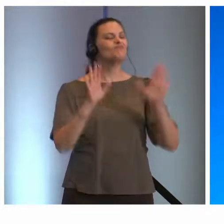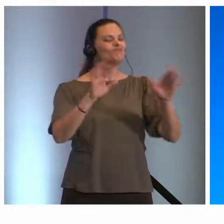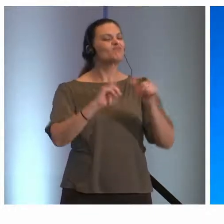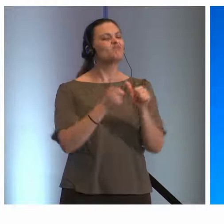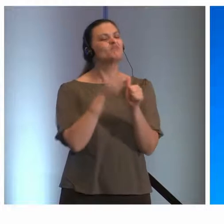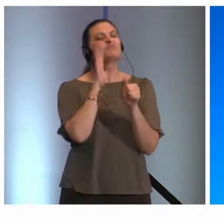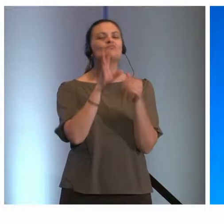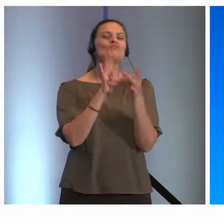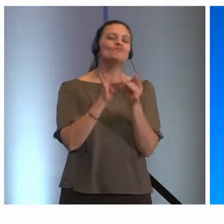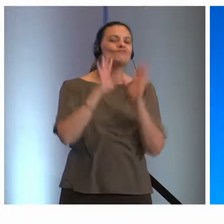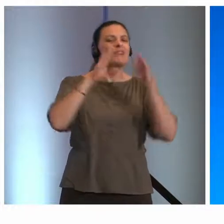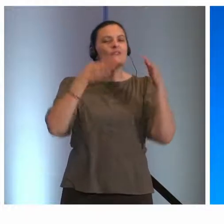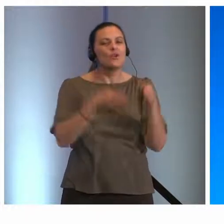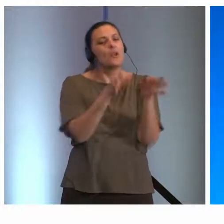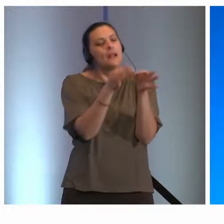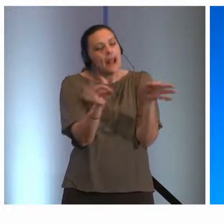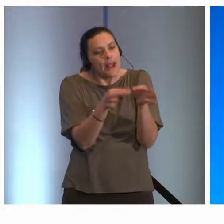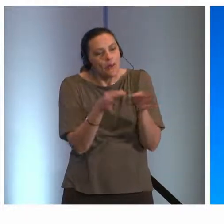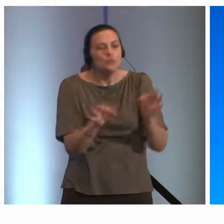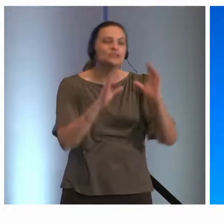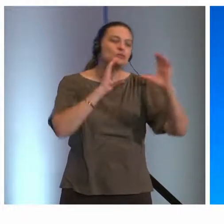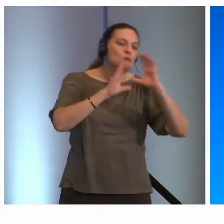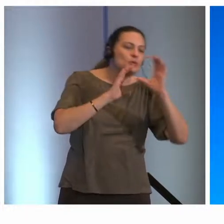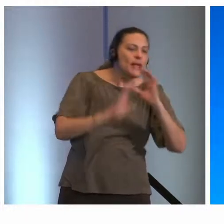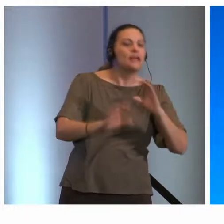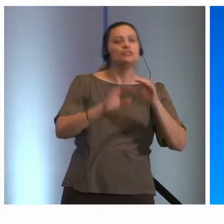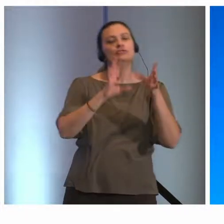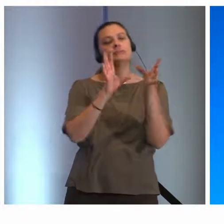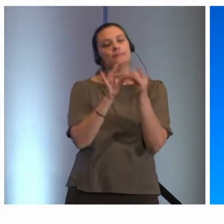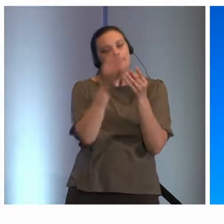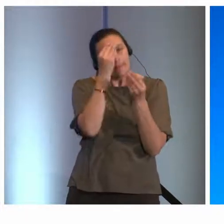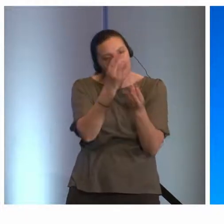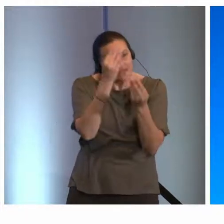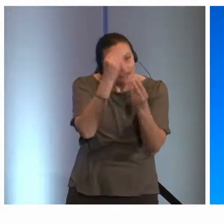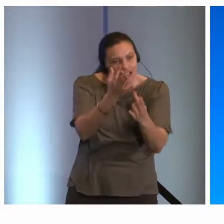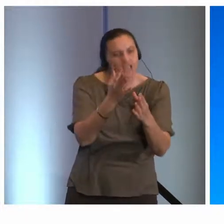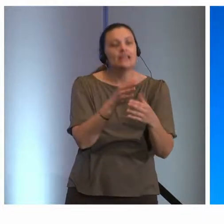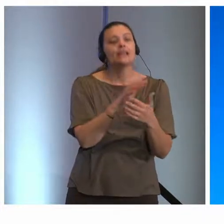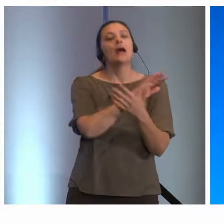And that's the key. So we're going to start with some language, and, communication, and messaging,